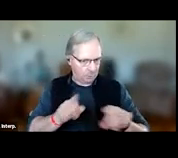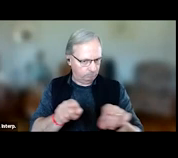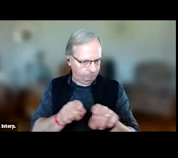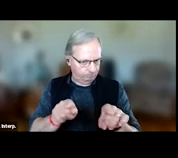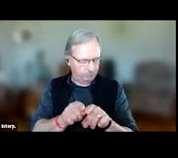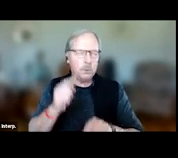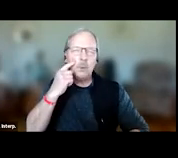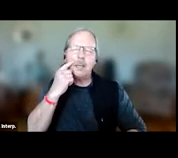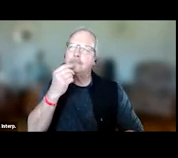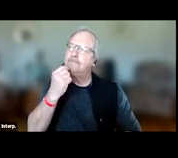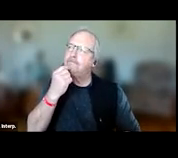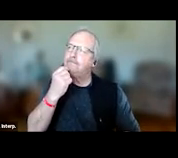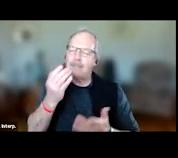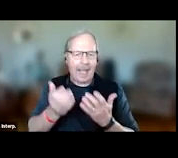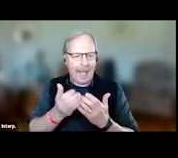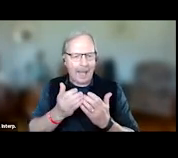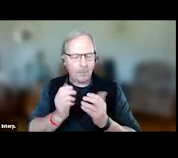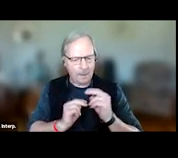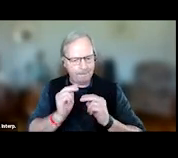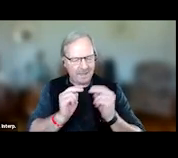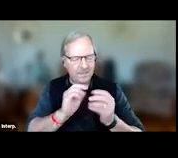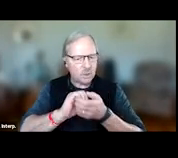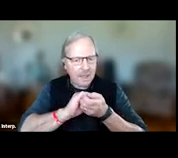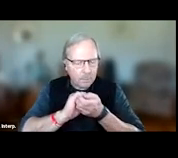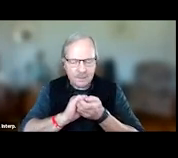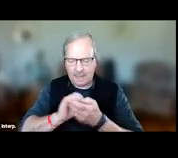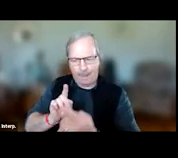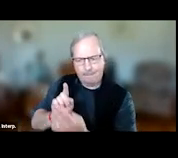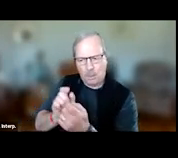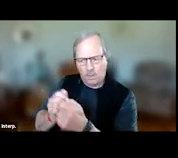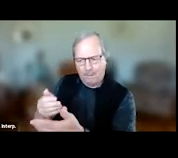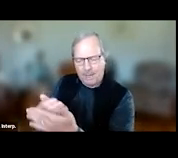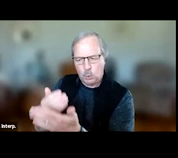how do I want to build this collaboration? I'm meeting with my new SSA field office,